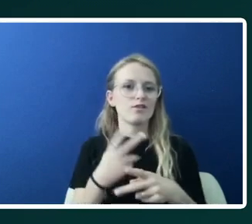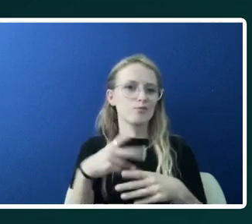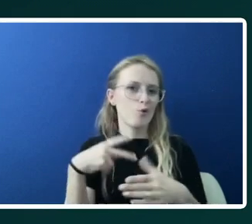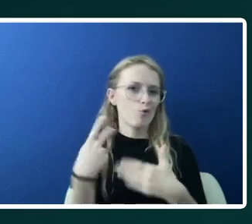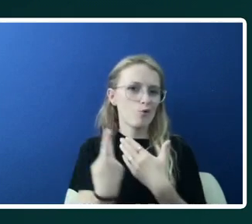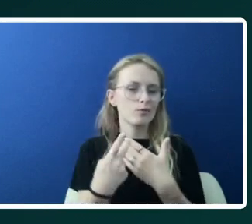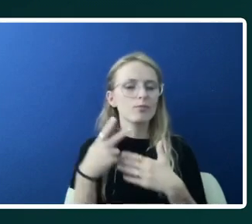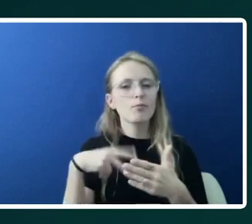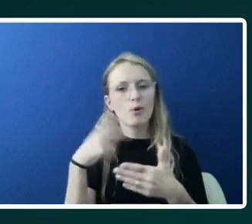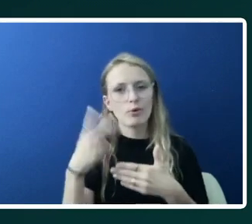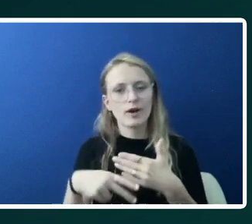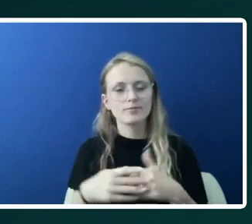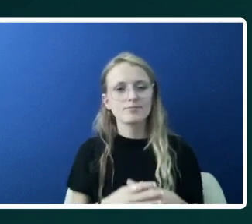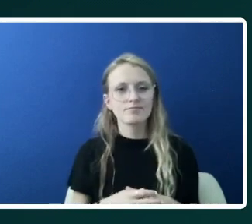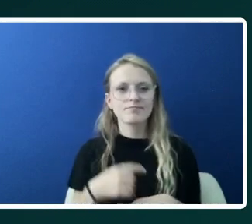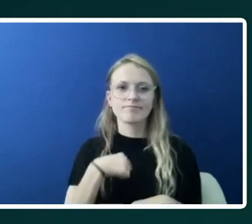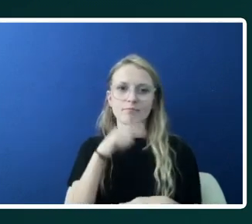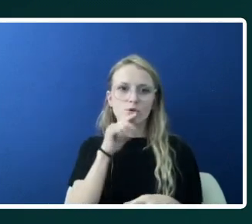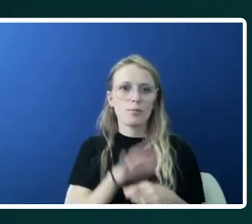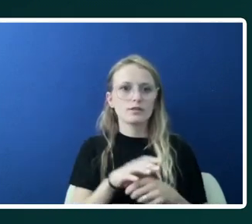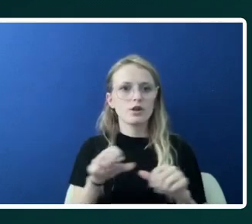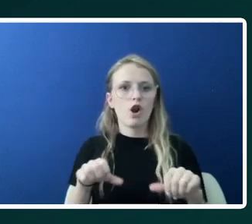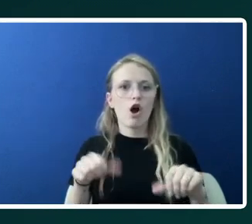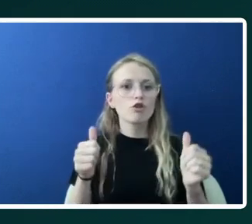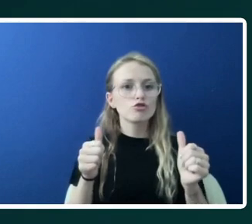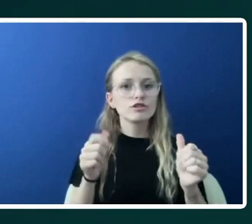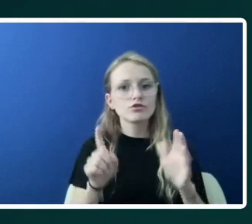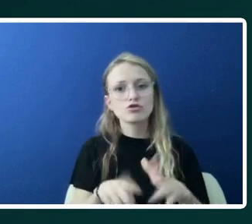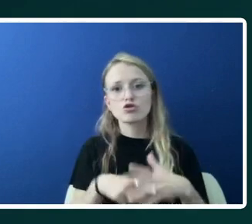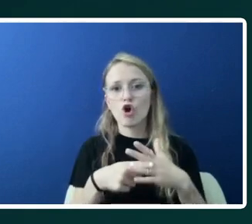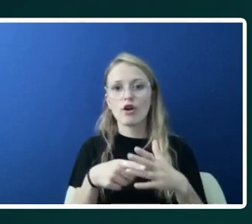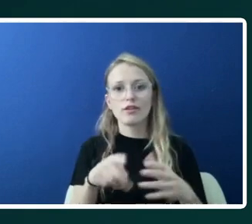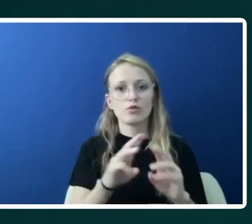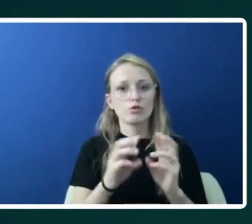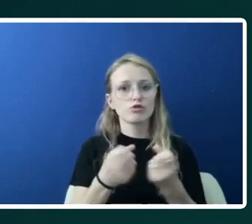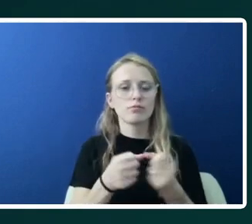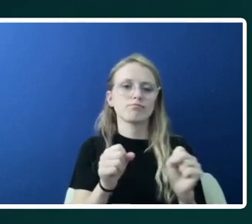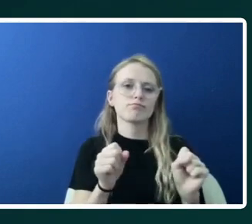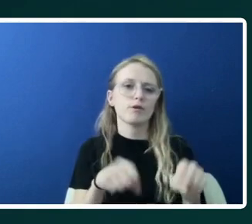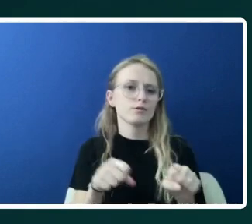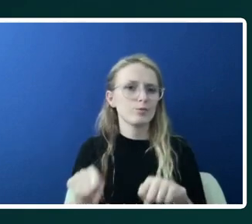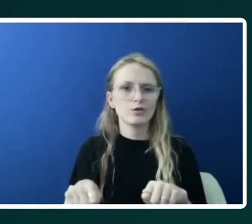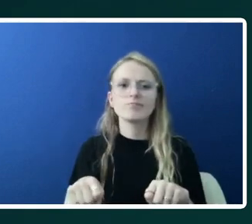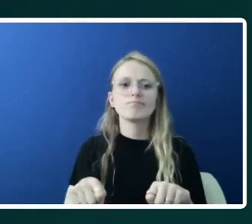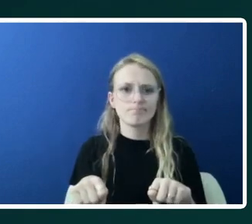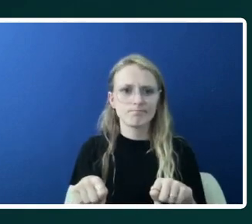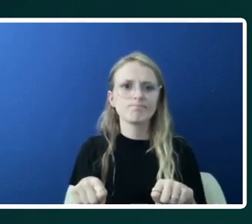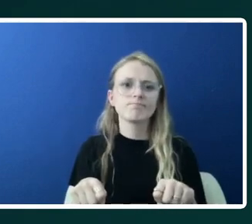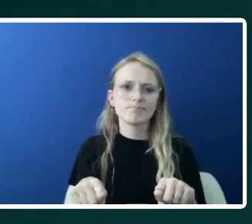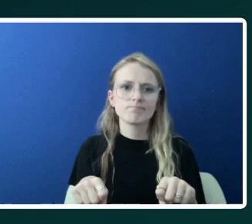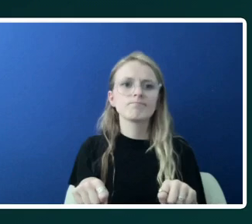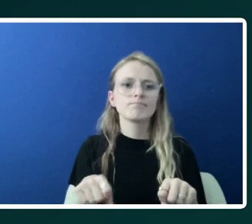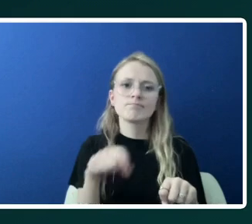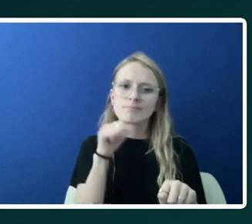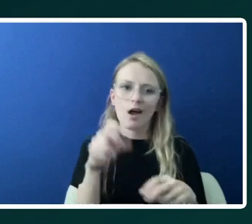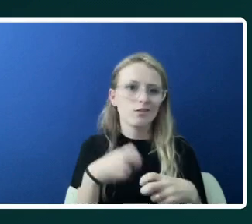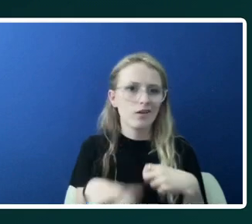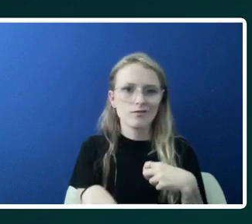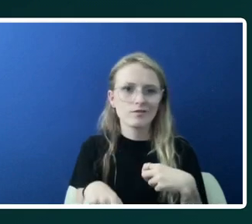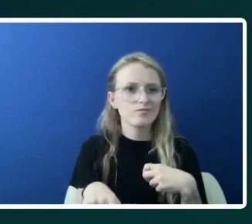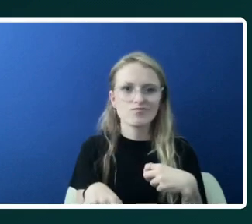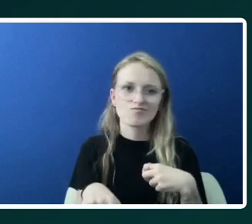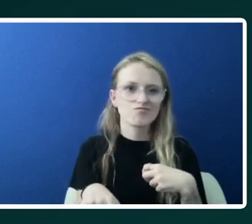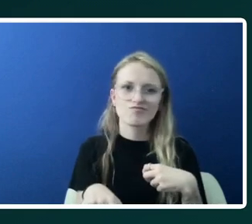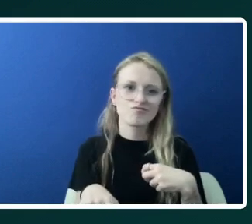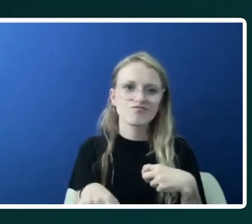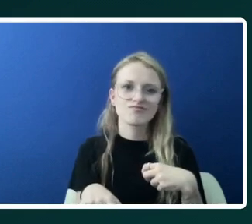can promise you that launching these workshops is possible, and it's not difficult. Now we'll